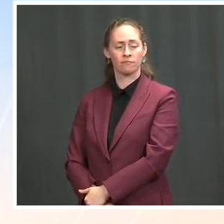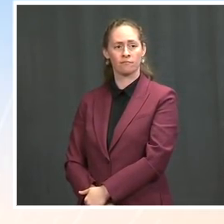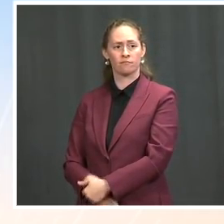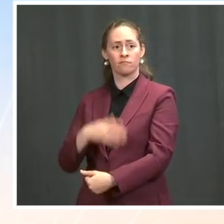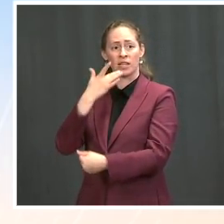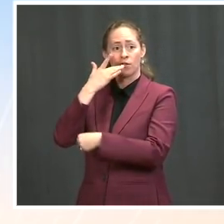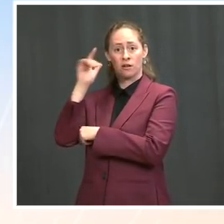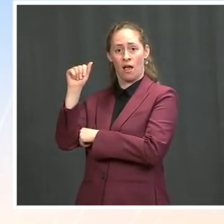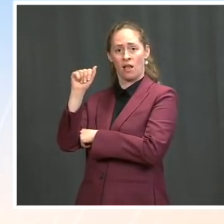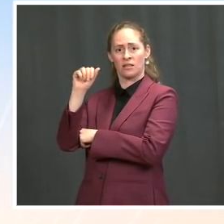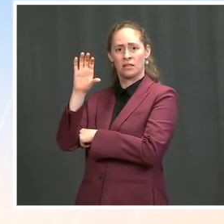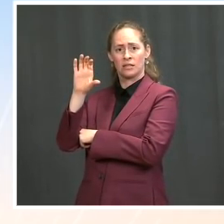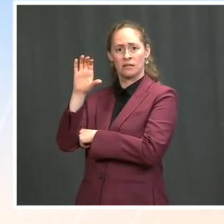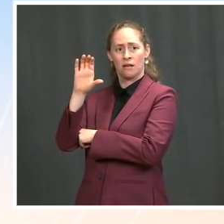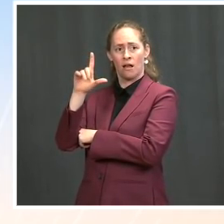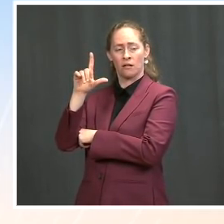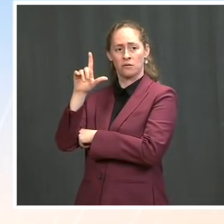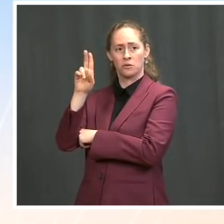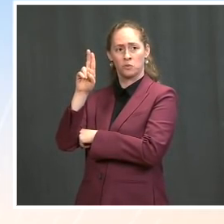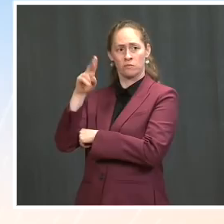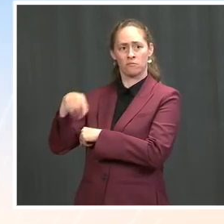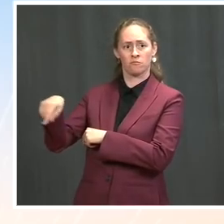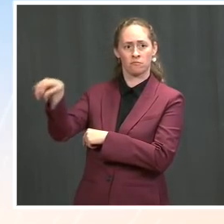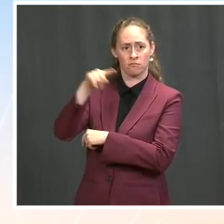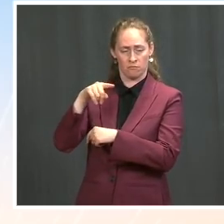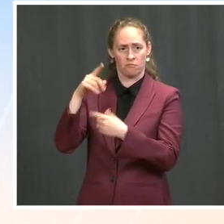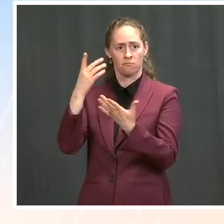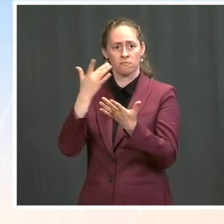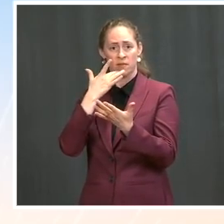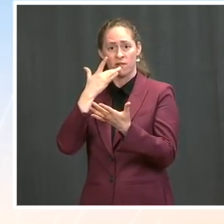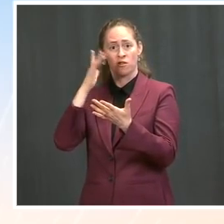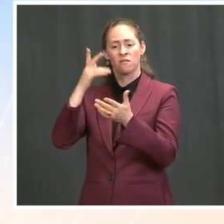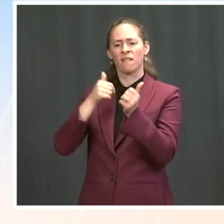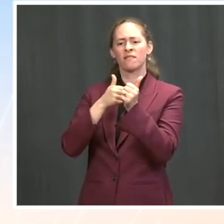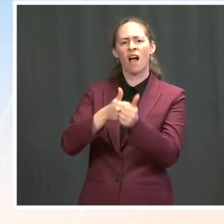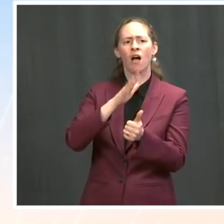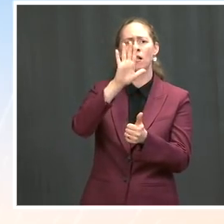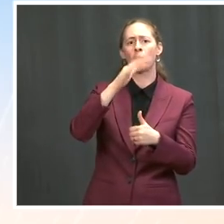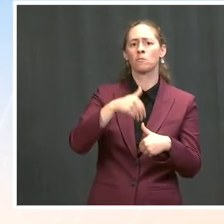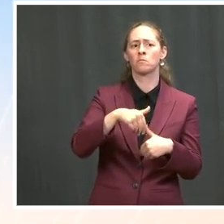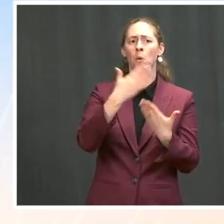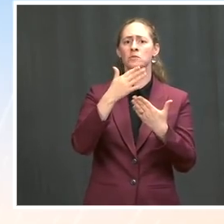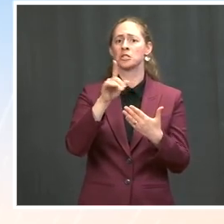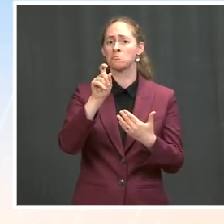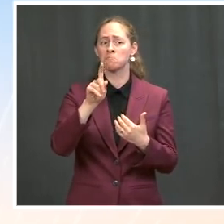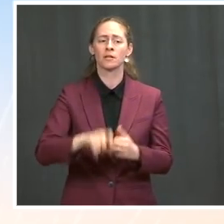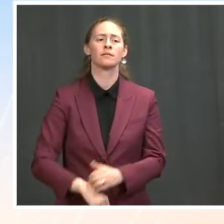that the administration unilaterally make a decision on that policy? Ms. Psaki: There's a policy process that's ongoing. That's unrelated to the litigation.